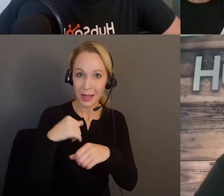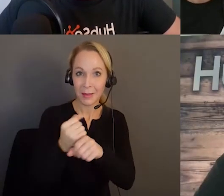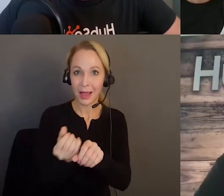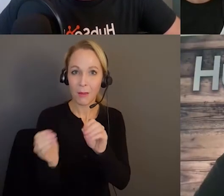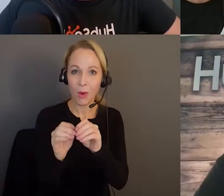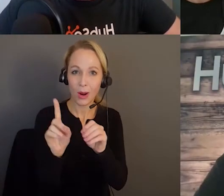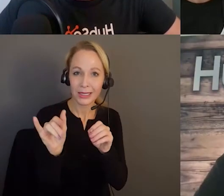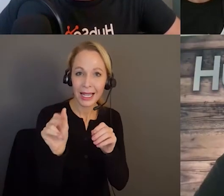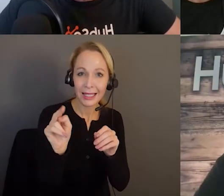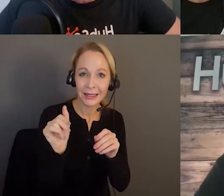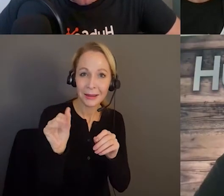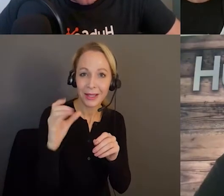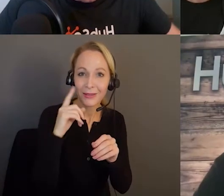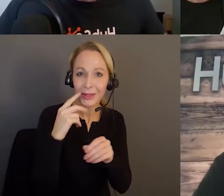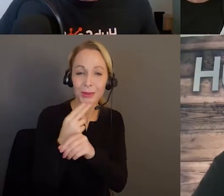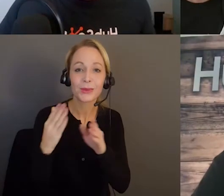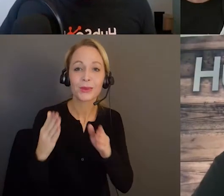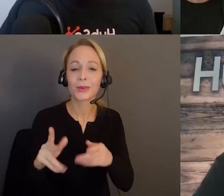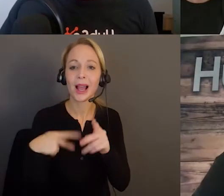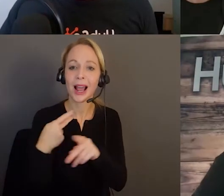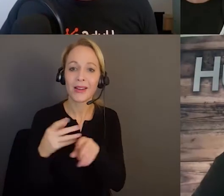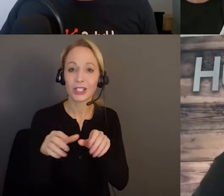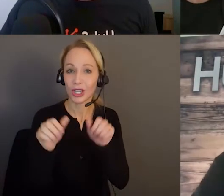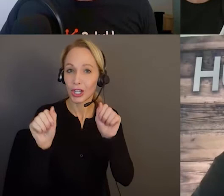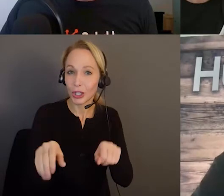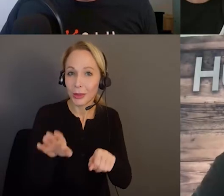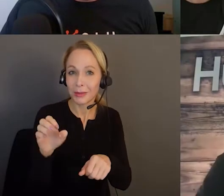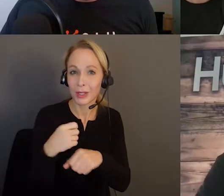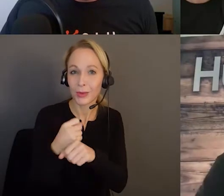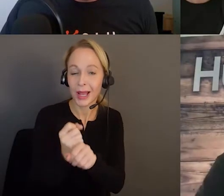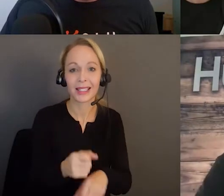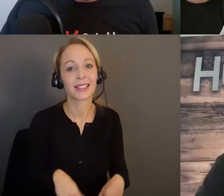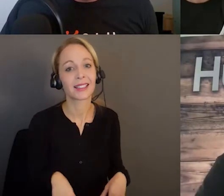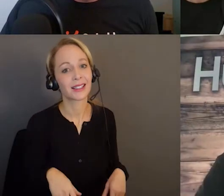WHAT KIND OF ACTIONS COULD BE CREATED?